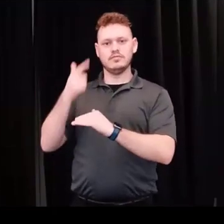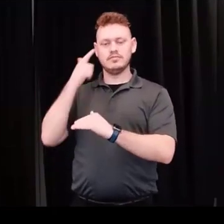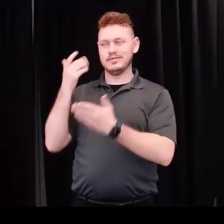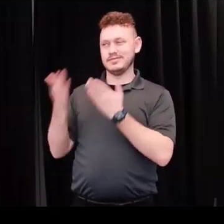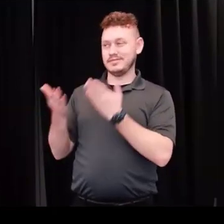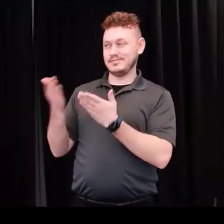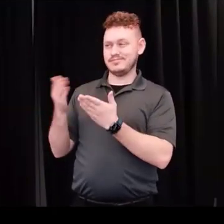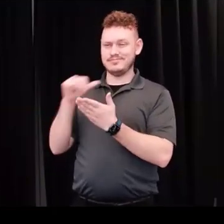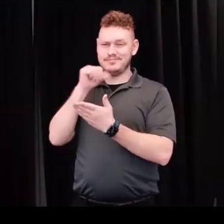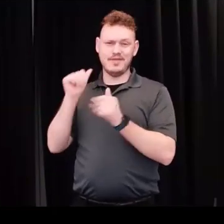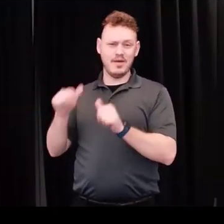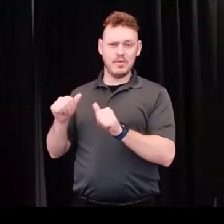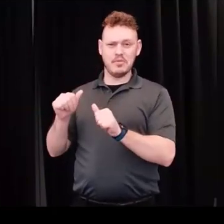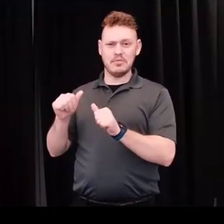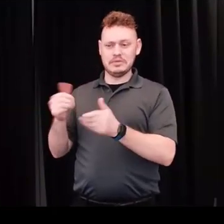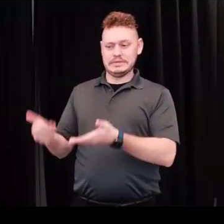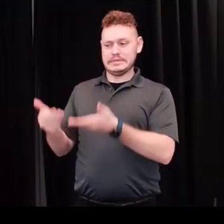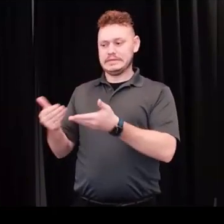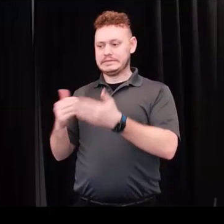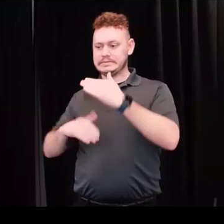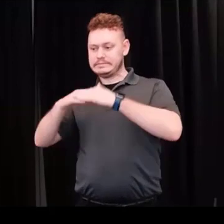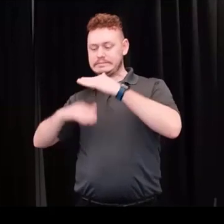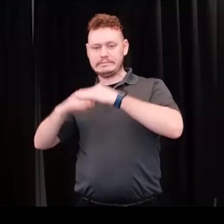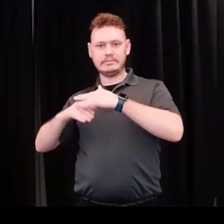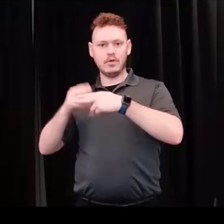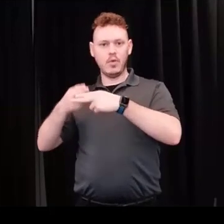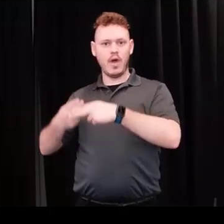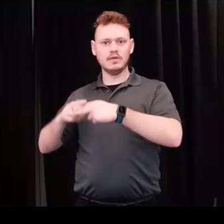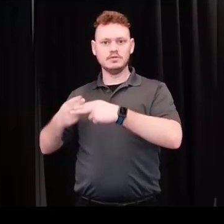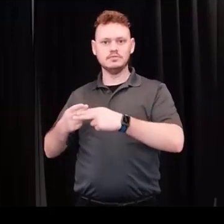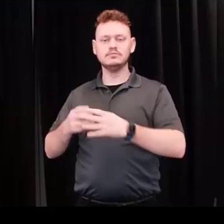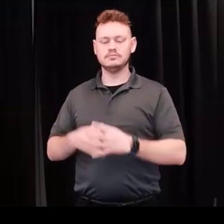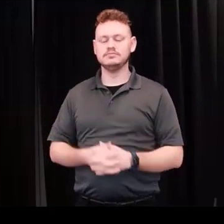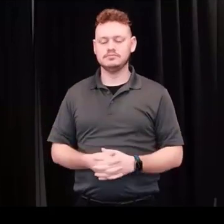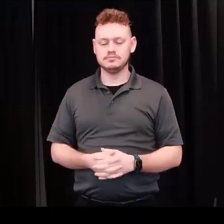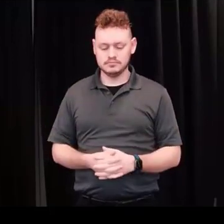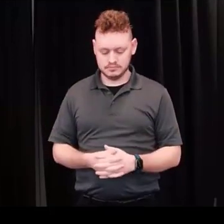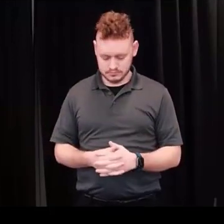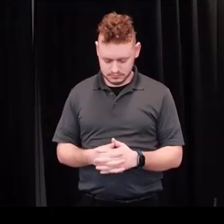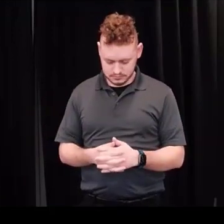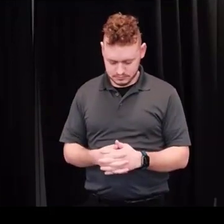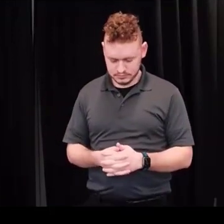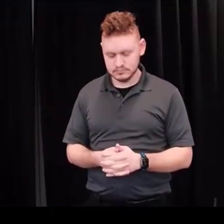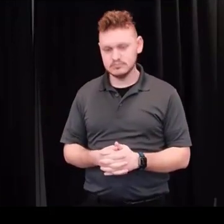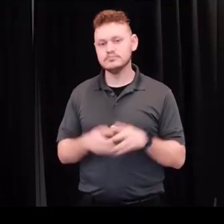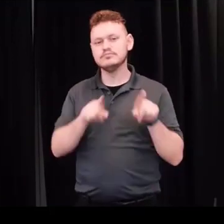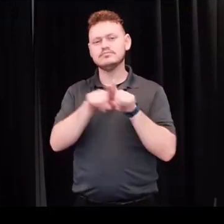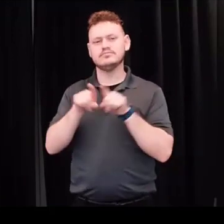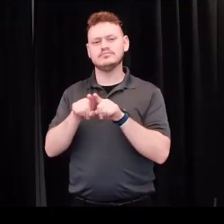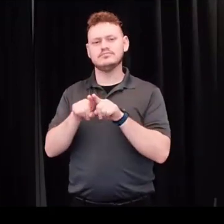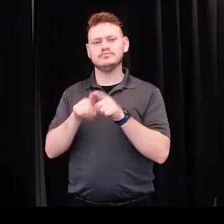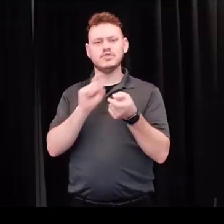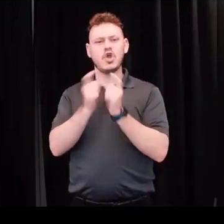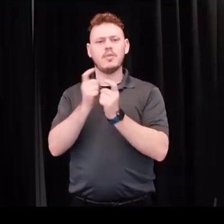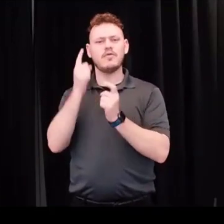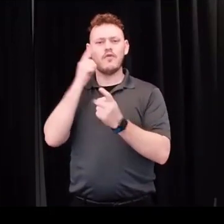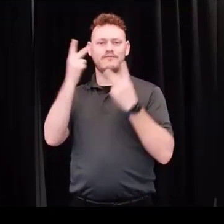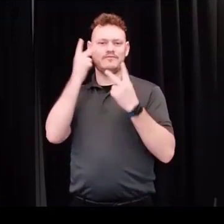may not be able to lift above a certain weight. And accommodations for vision impairment such as